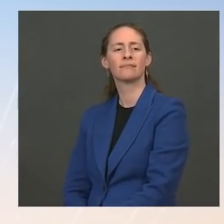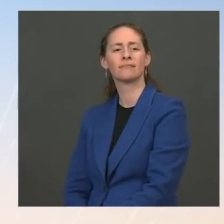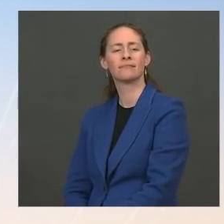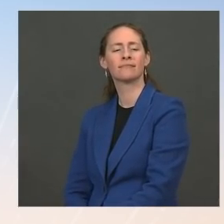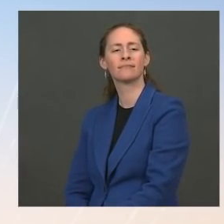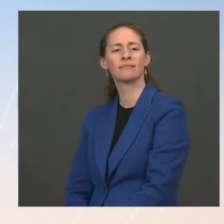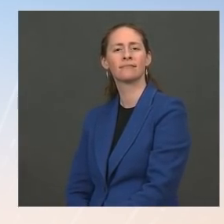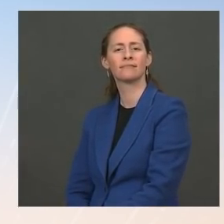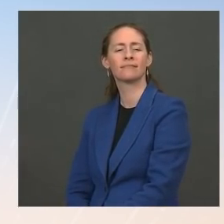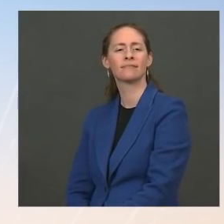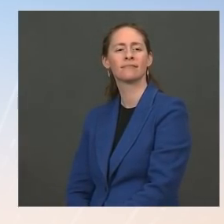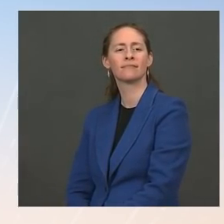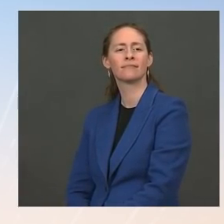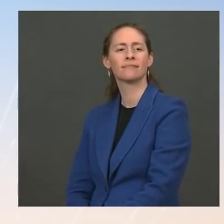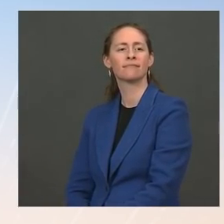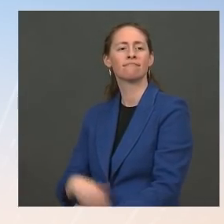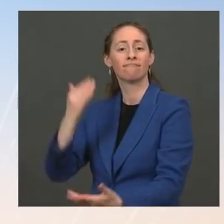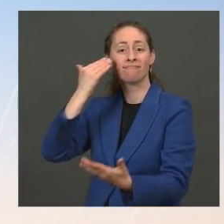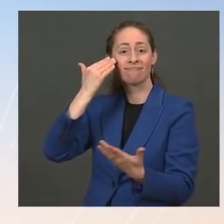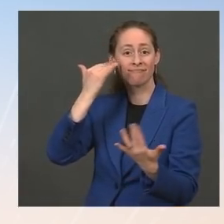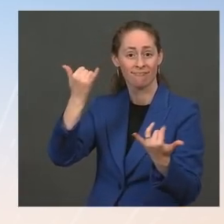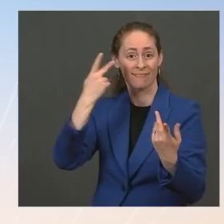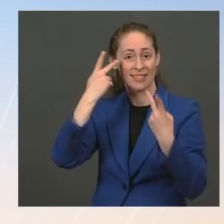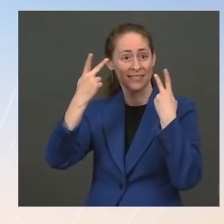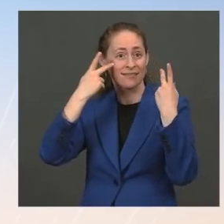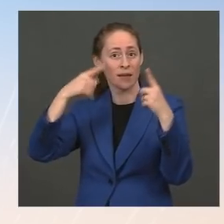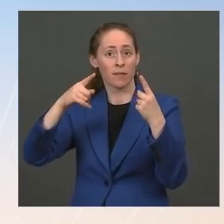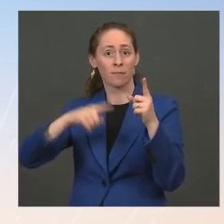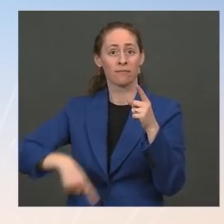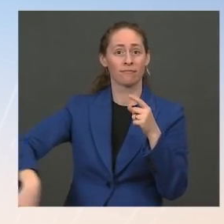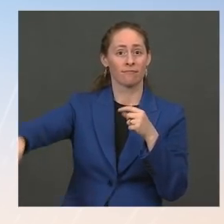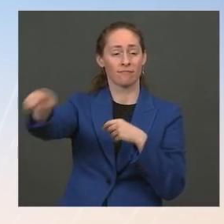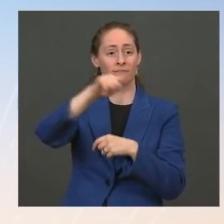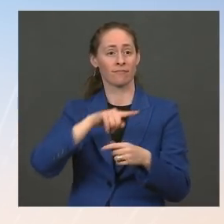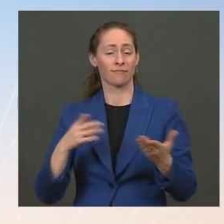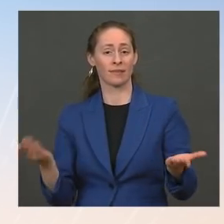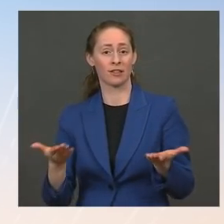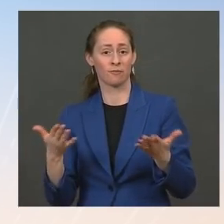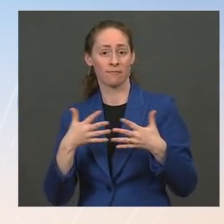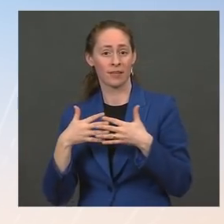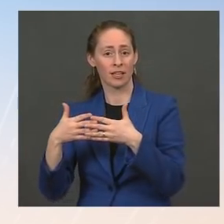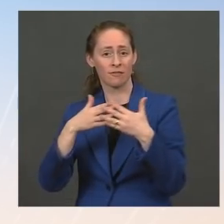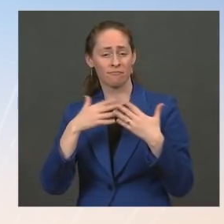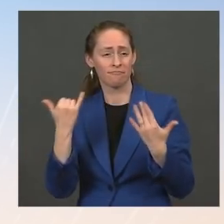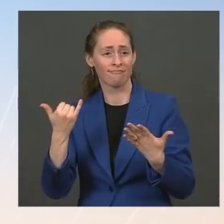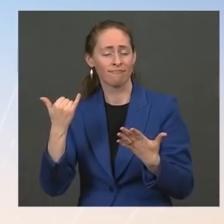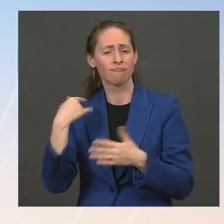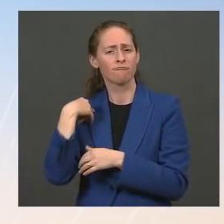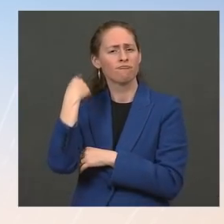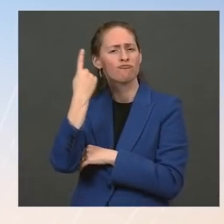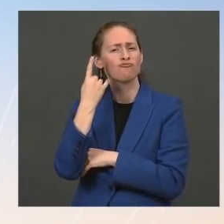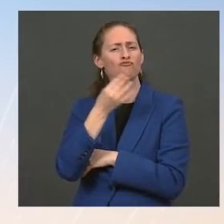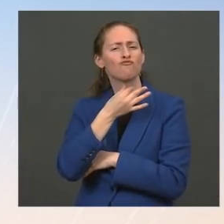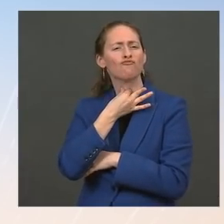what is the President's view of our ability to catch that new variant if the expectation is it will be here?